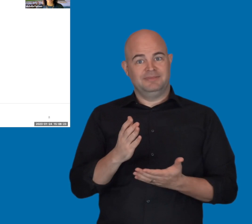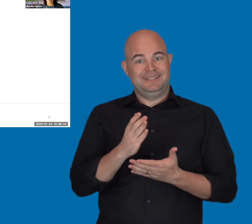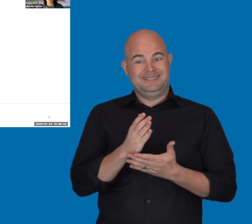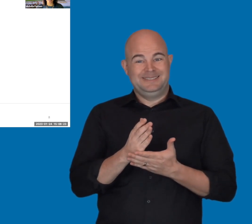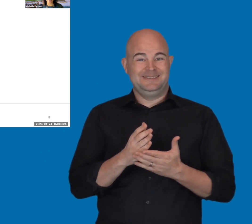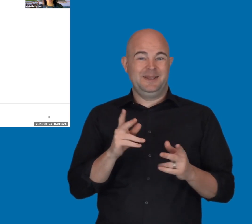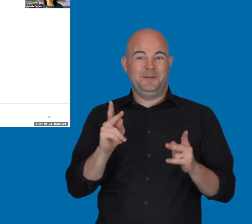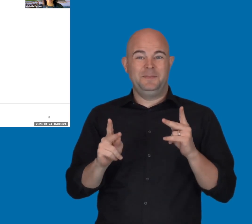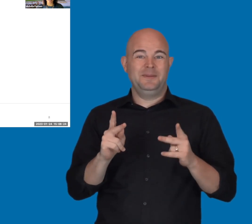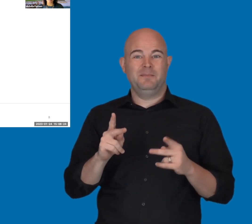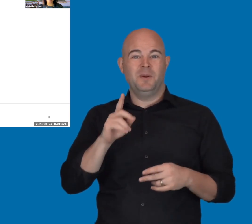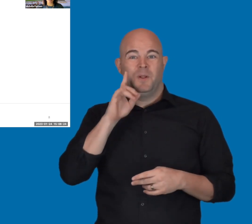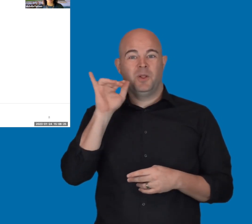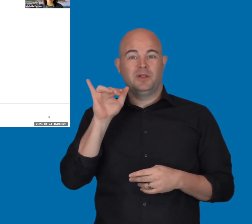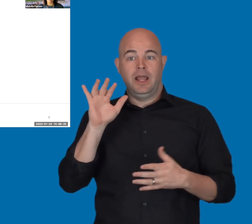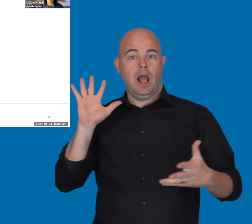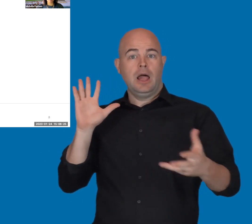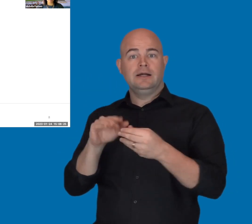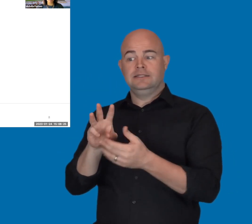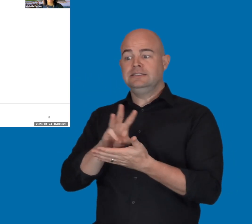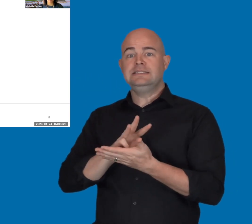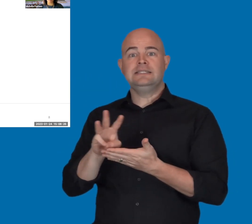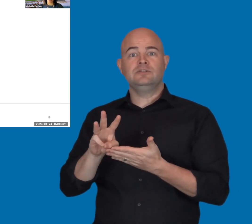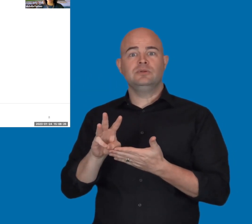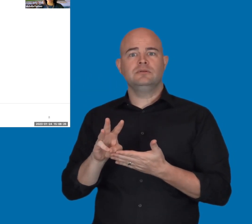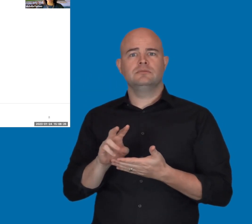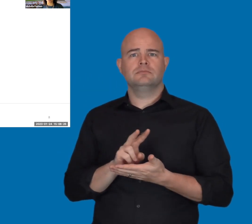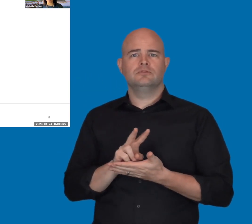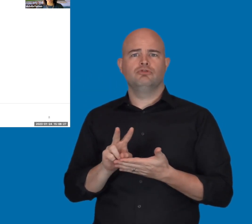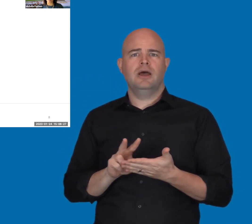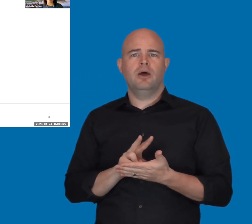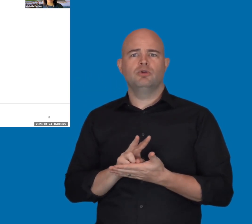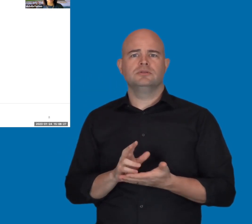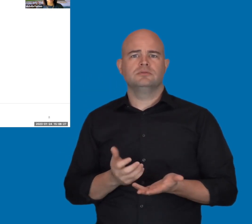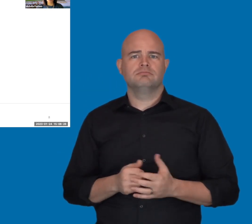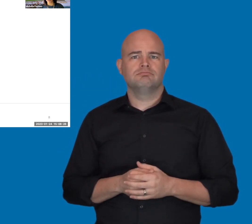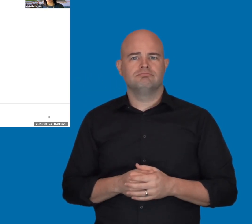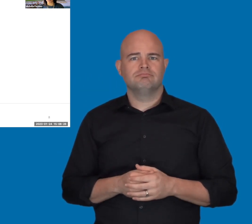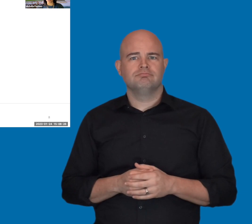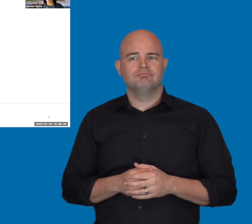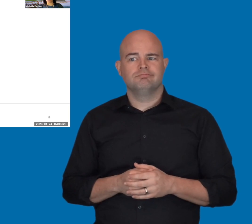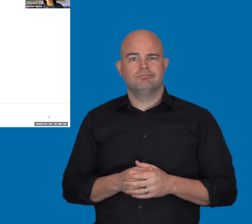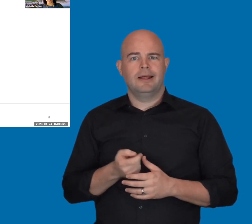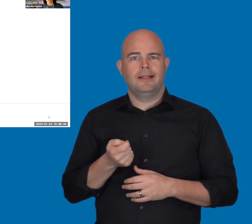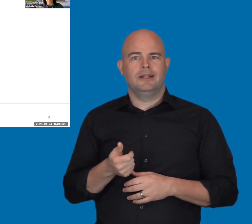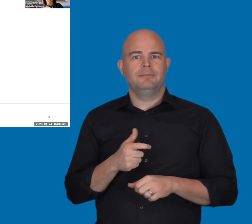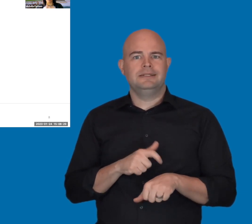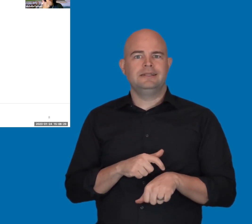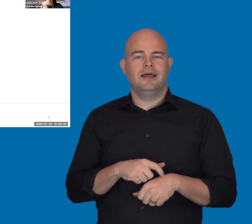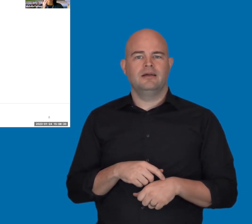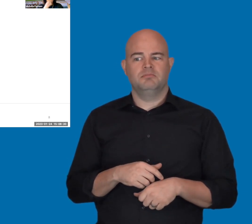because that's something that can easily just be skipped and gone on to the next module. So, just really trying to make sure